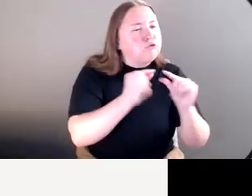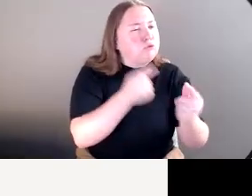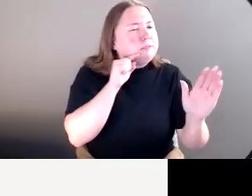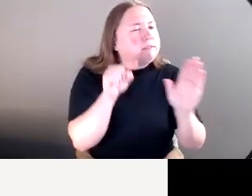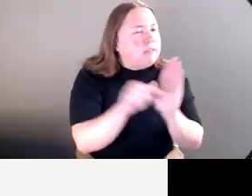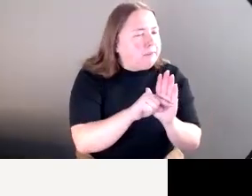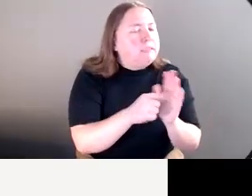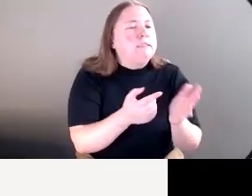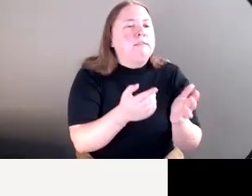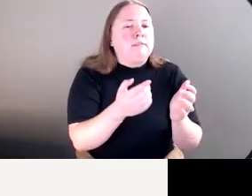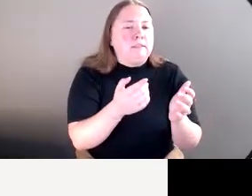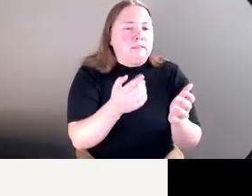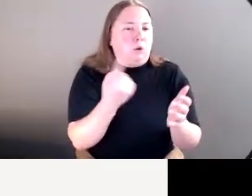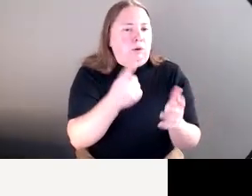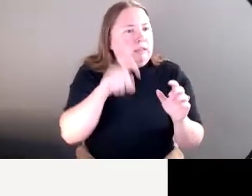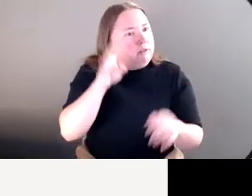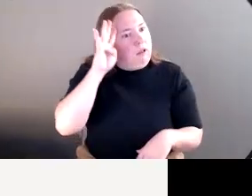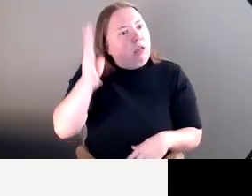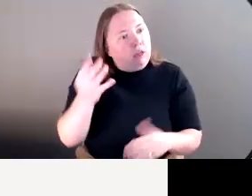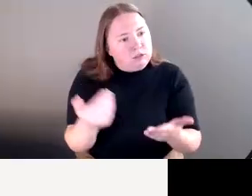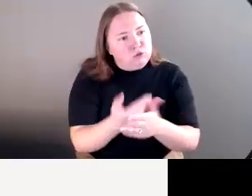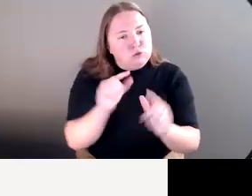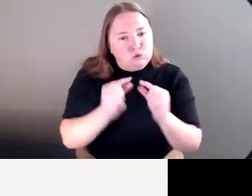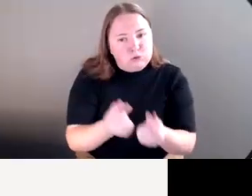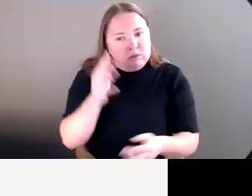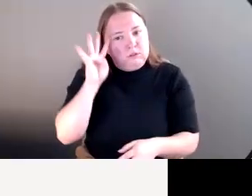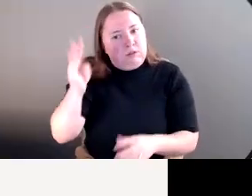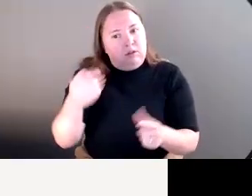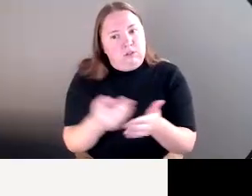and you always have to create new groups in your courses, enable